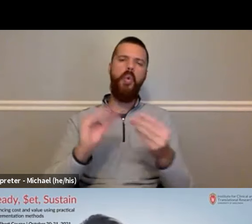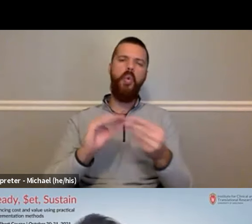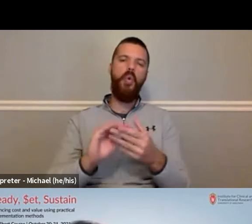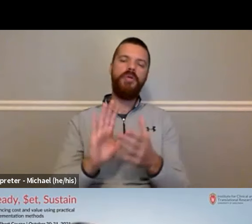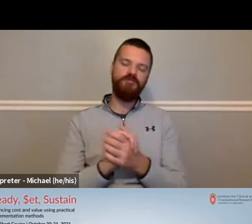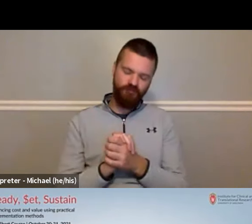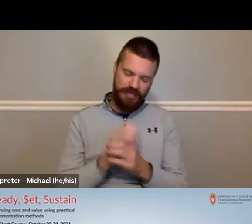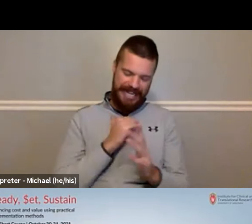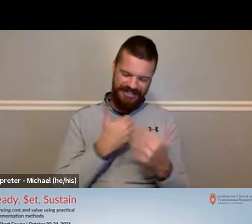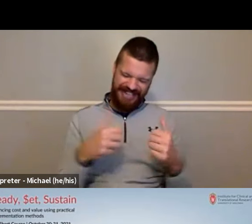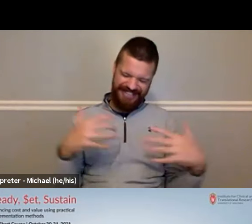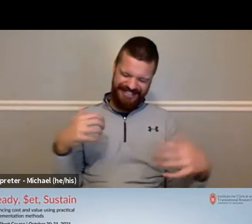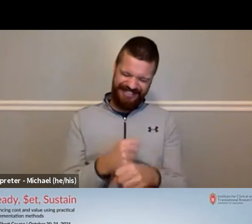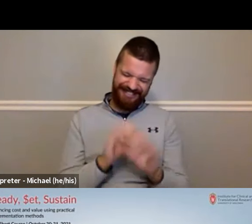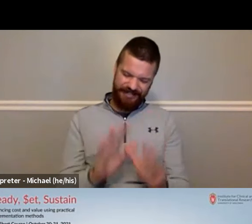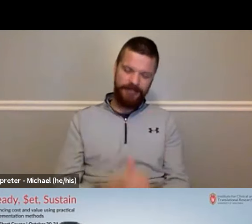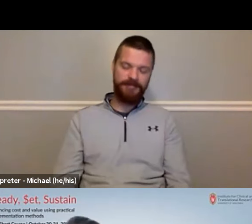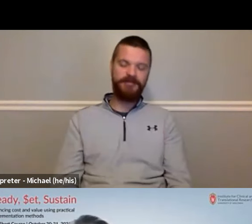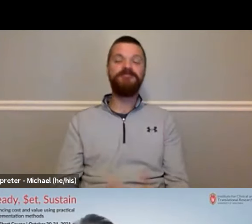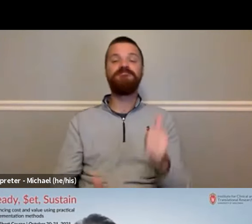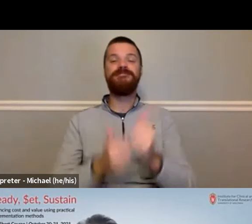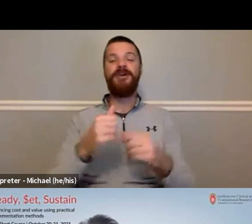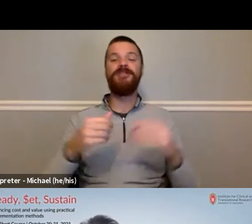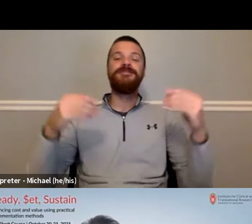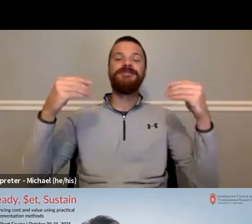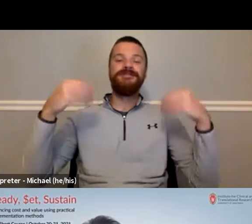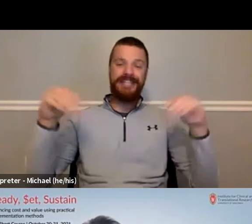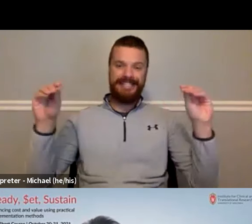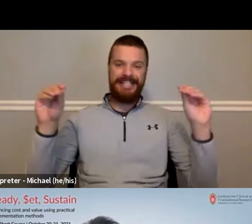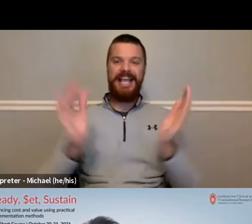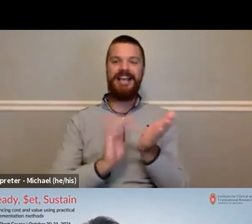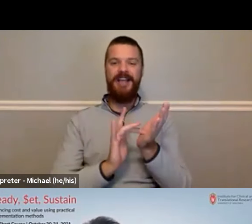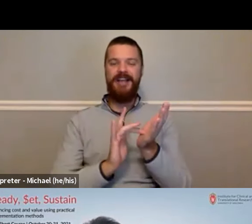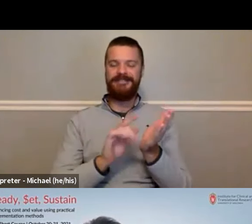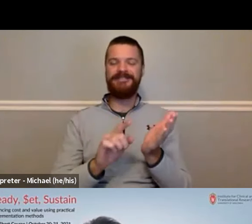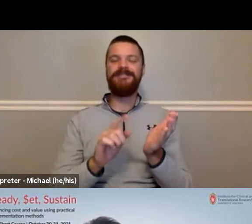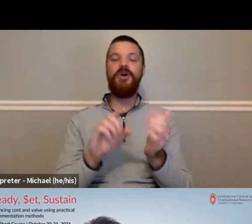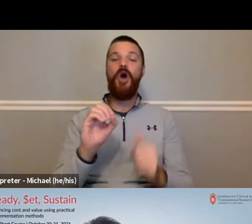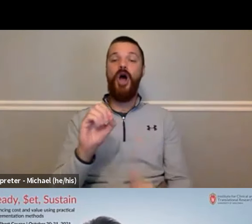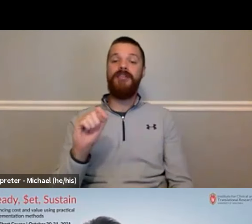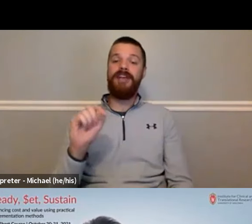Michelle Chui: In most retail. pharmacy organization. Michelle Chui: over the counter medications are.